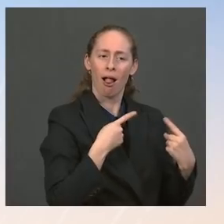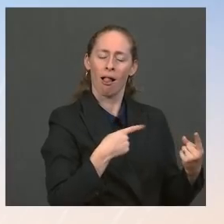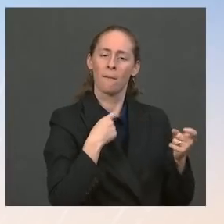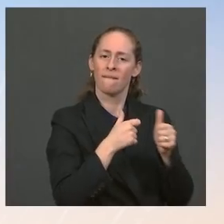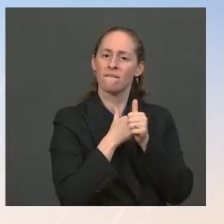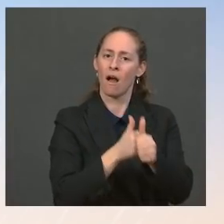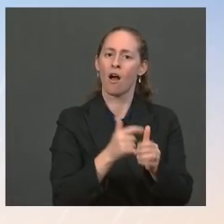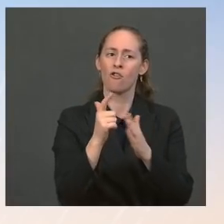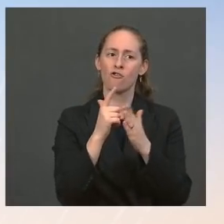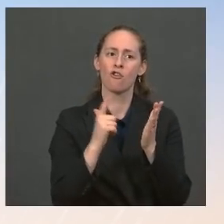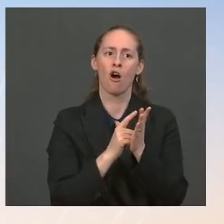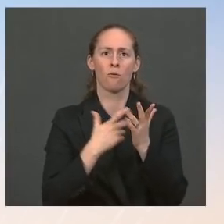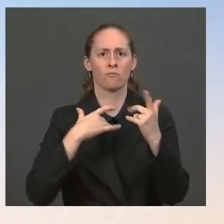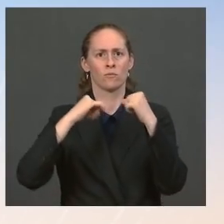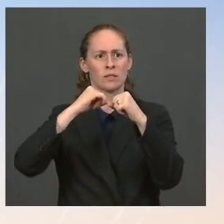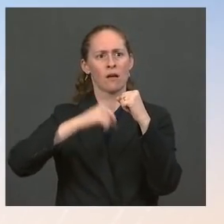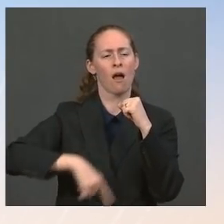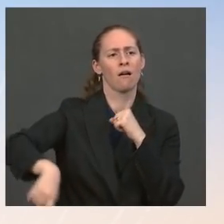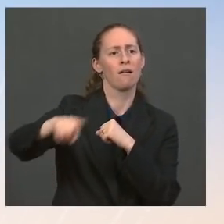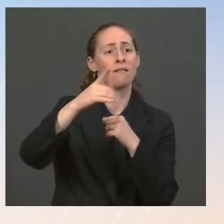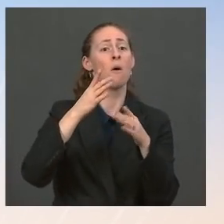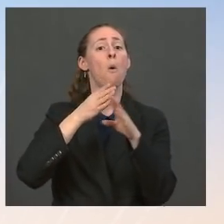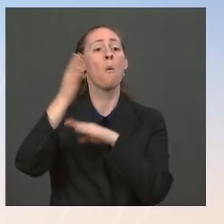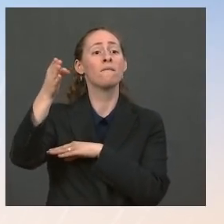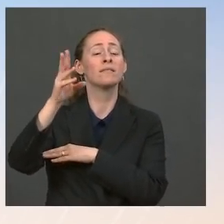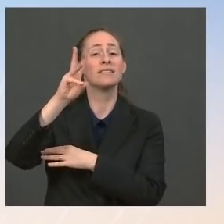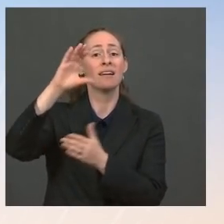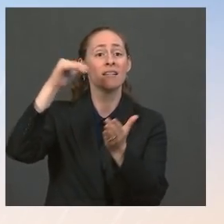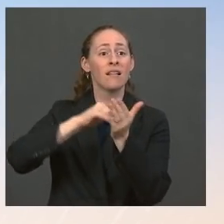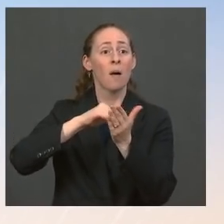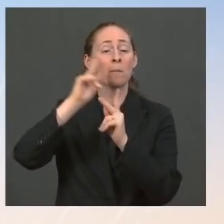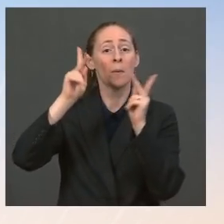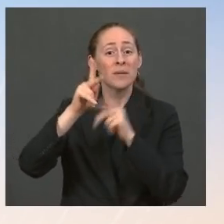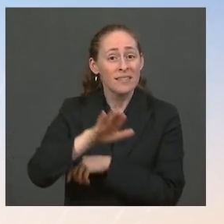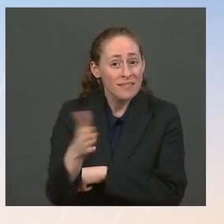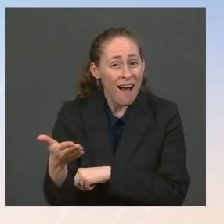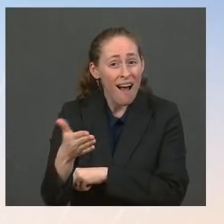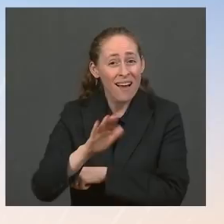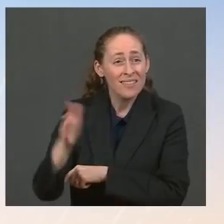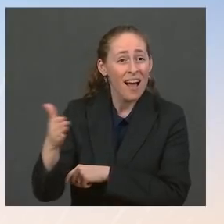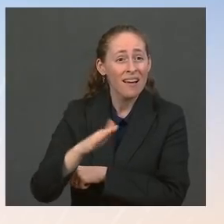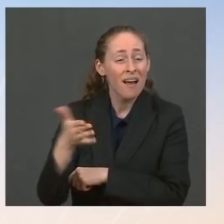Over 600,000 Americans have died. More than 40 U.S. Customs